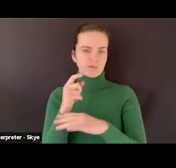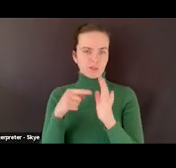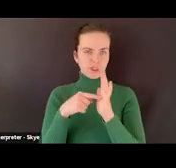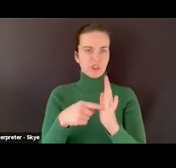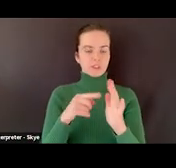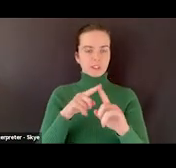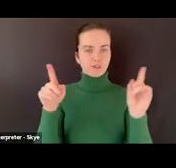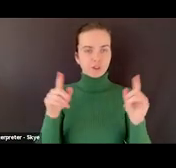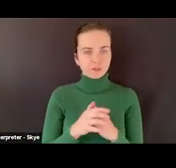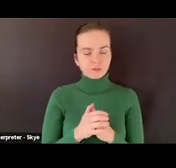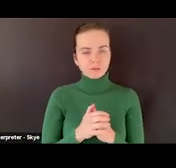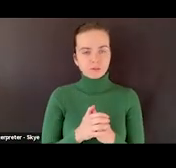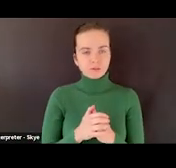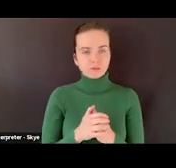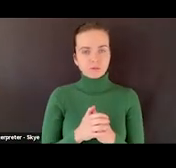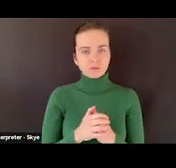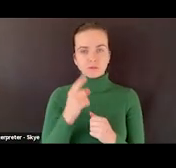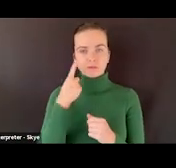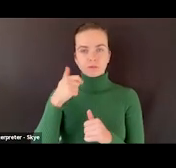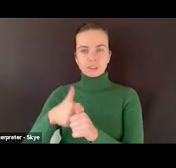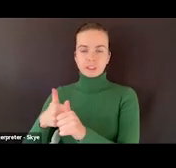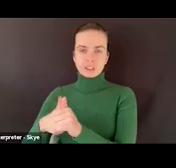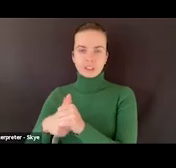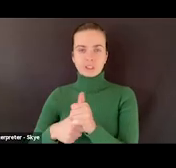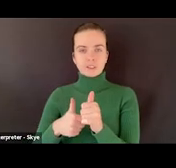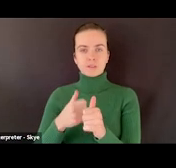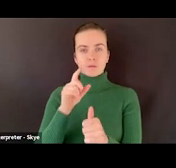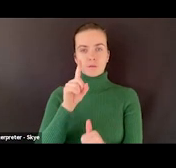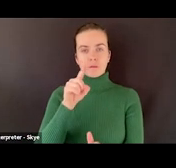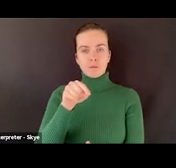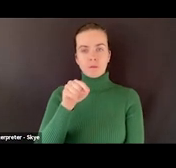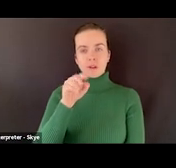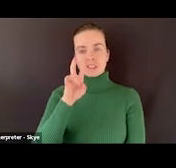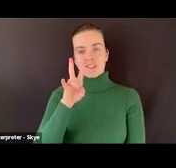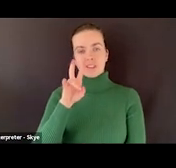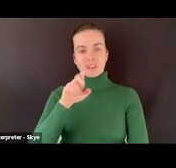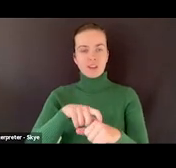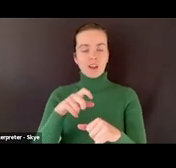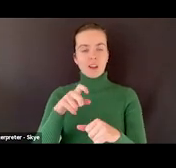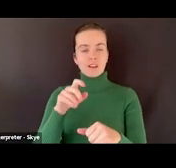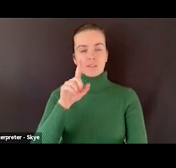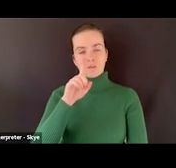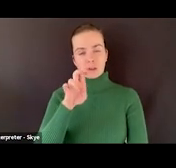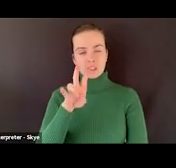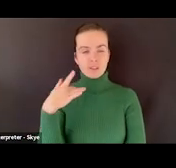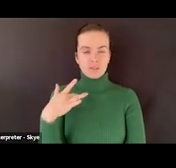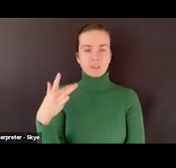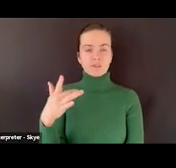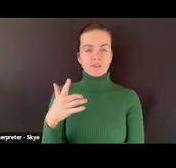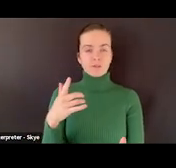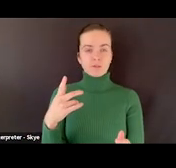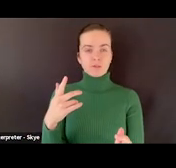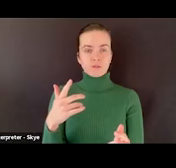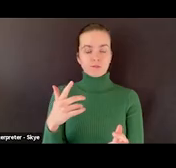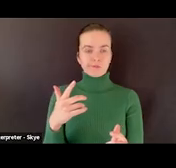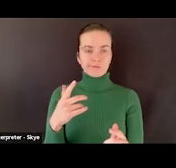for each of these items, it is 1.7 times greater, 1.12 times greater, forced sexual contact or